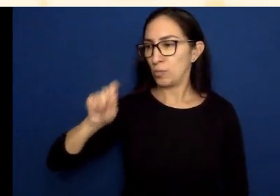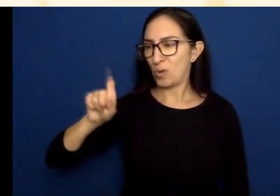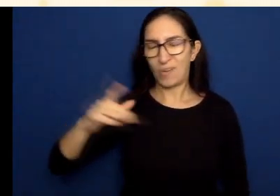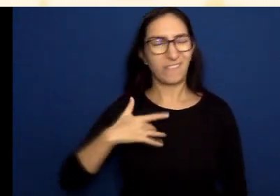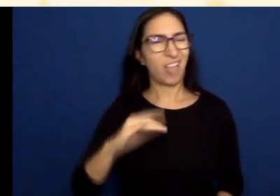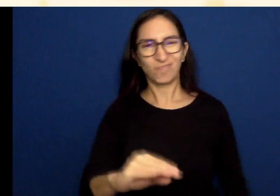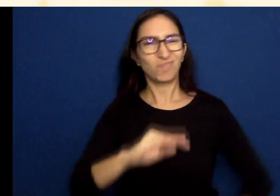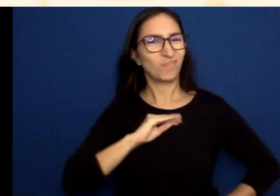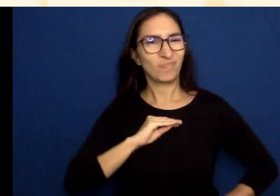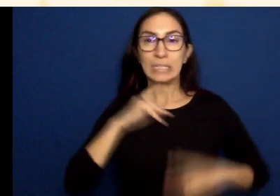to mobile accessibility.